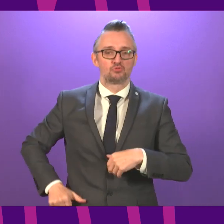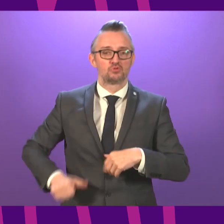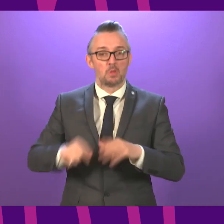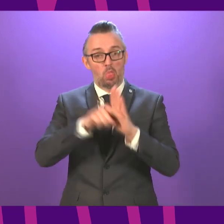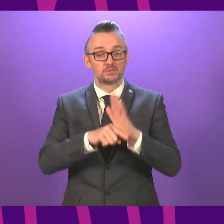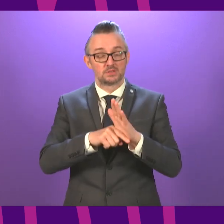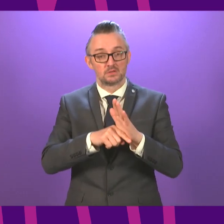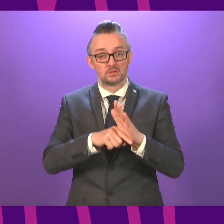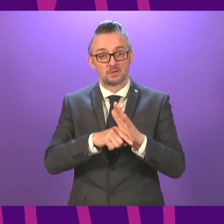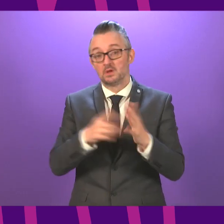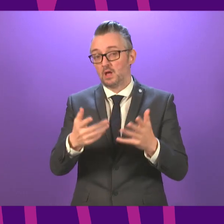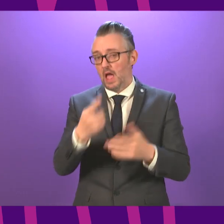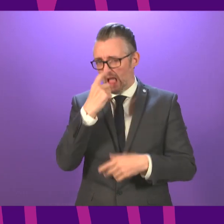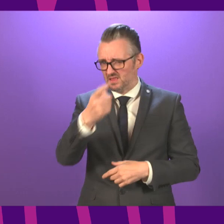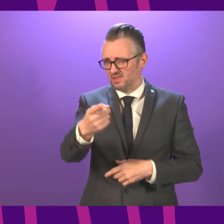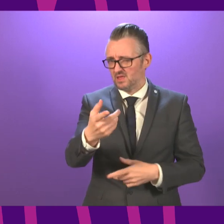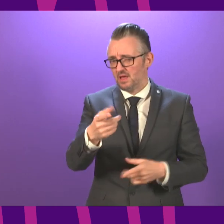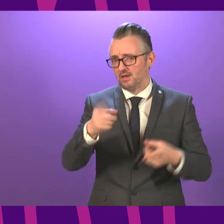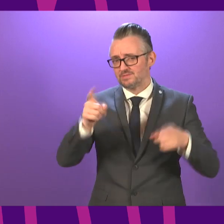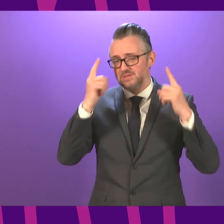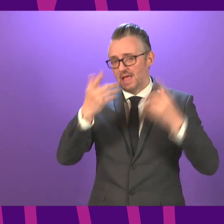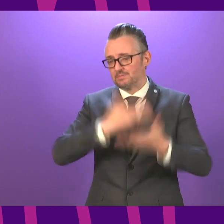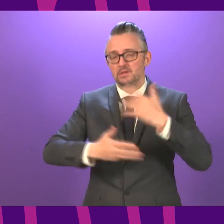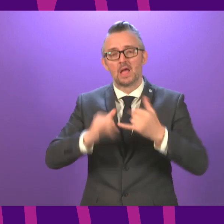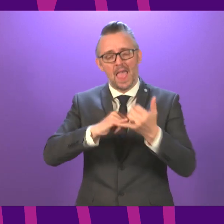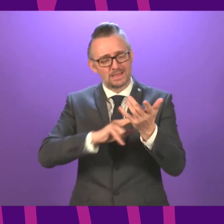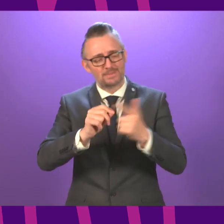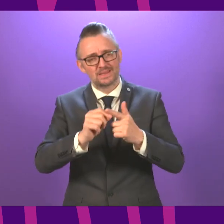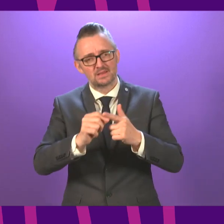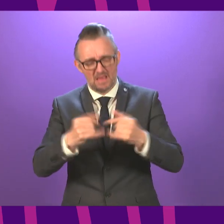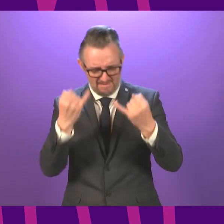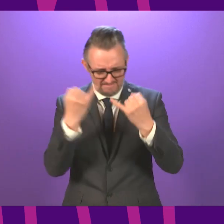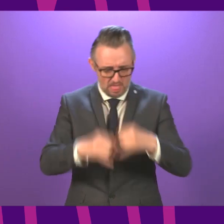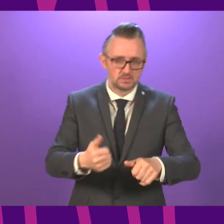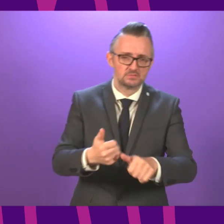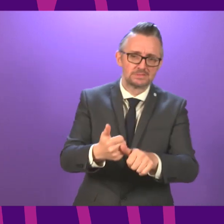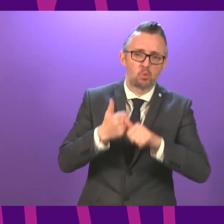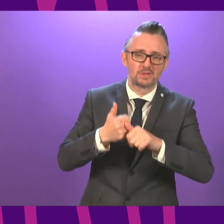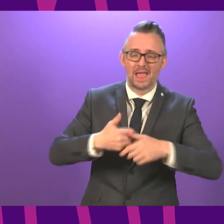why the SNP failed to support every trade deal over the past 15 years? Is it because